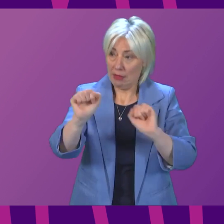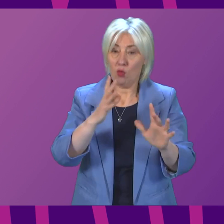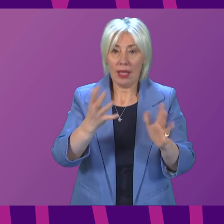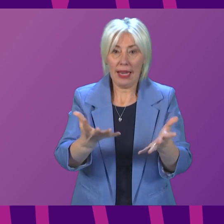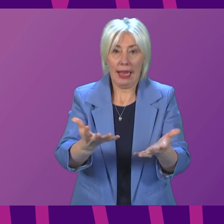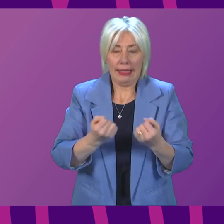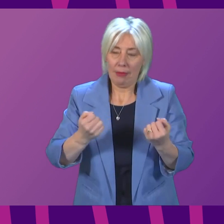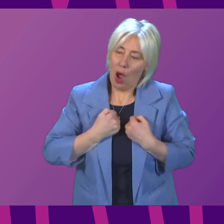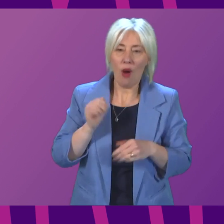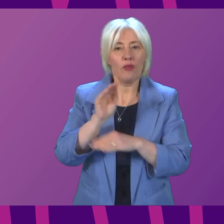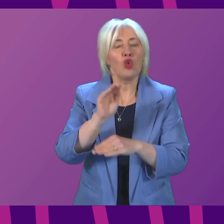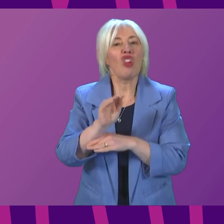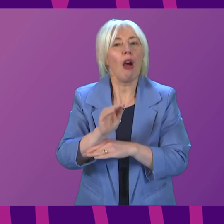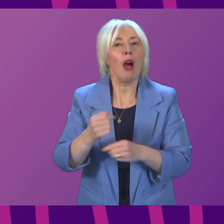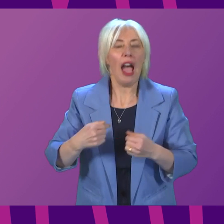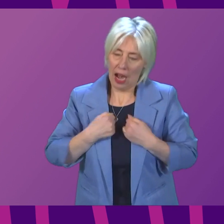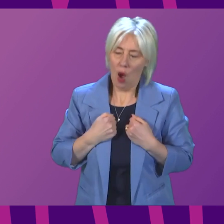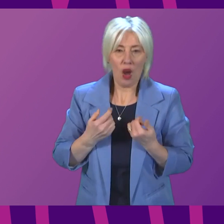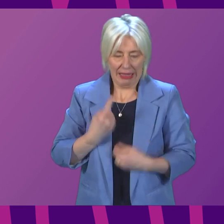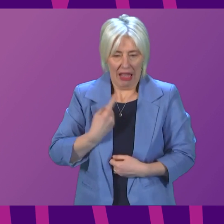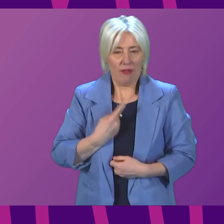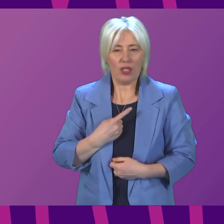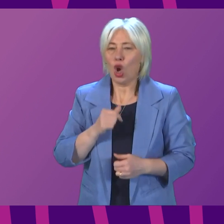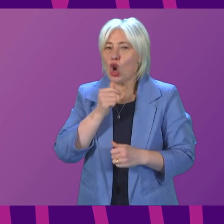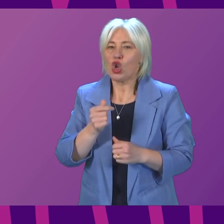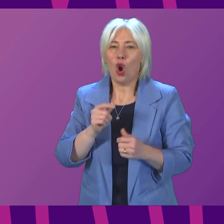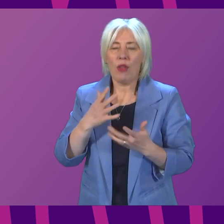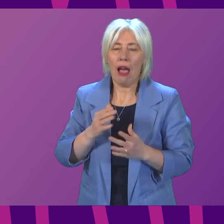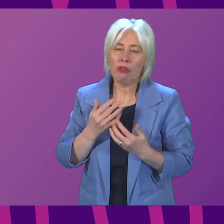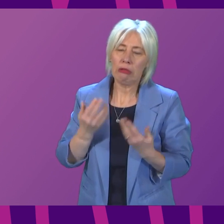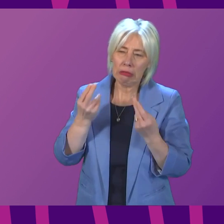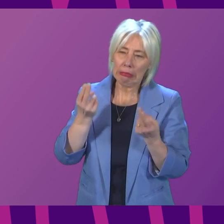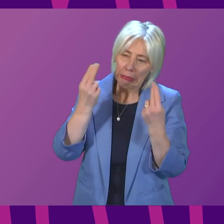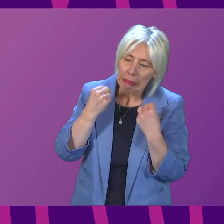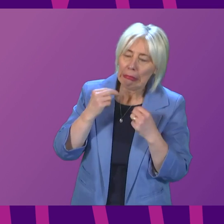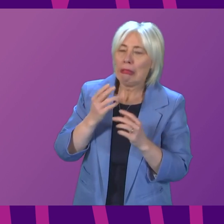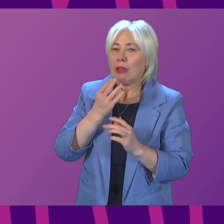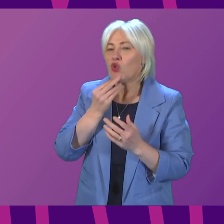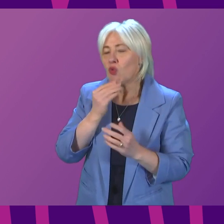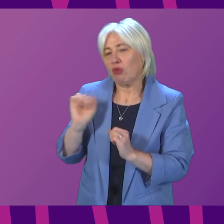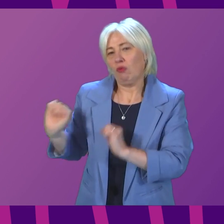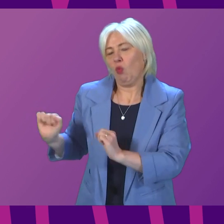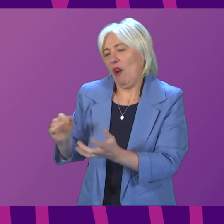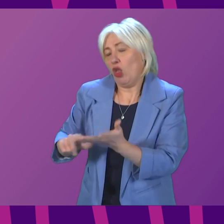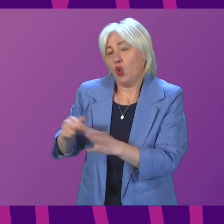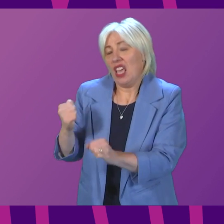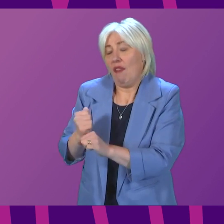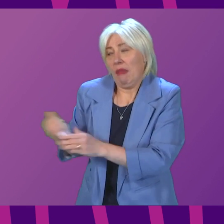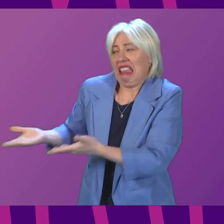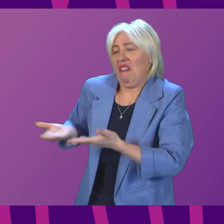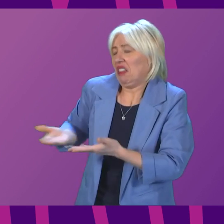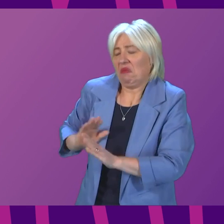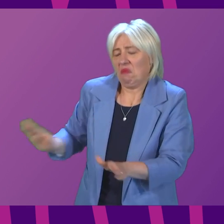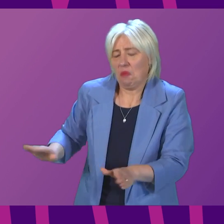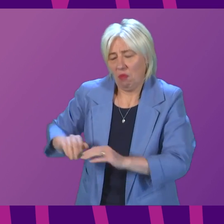instead of being at the mercy of a disreputable, discredited United Kingdom Government.